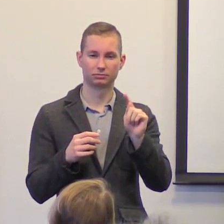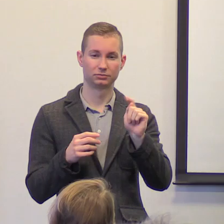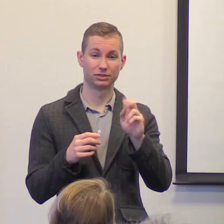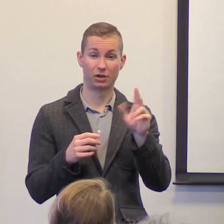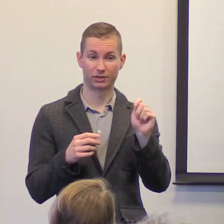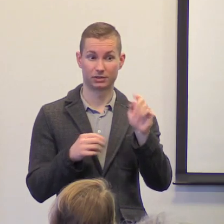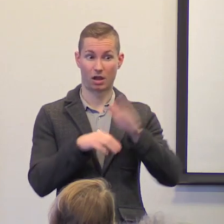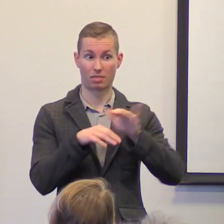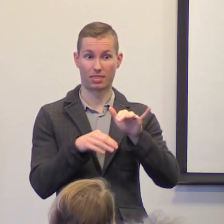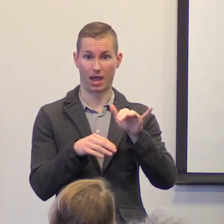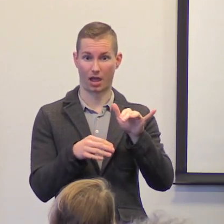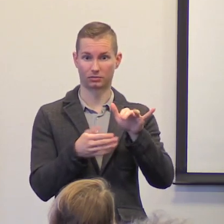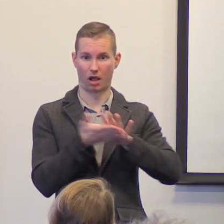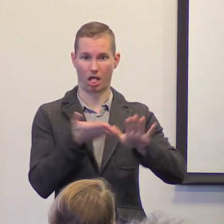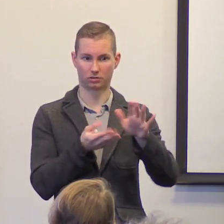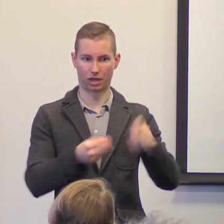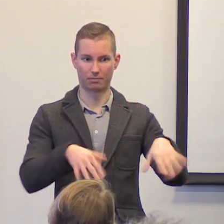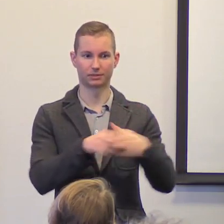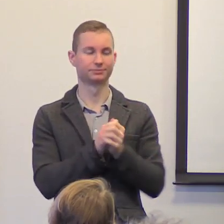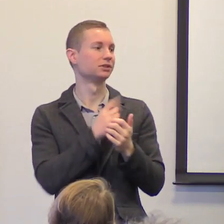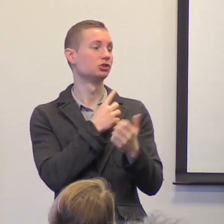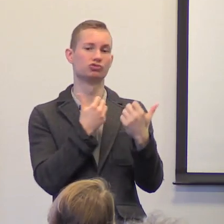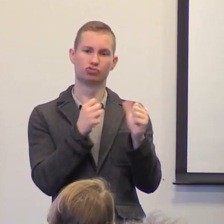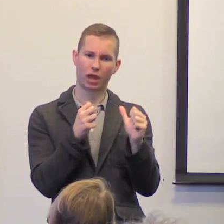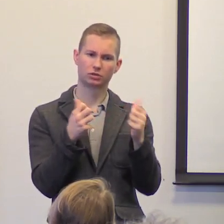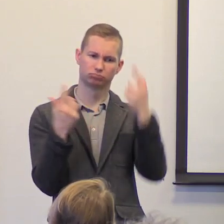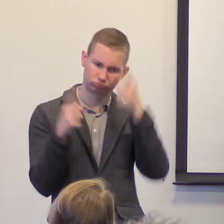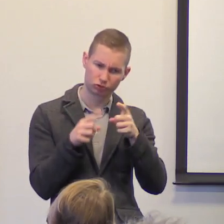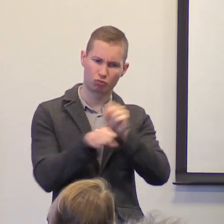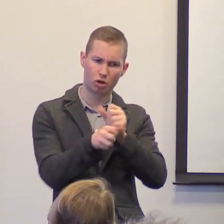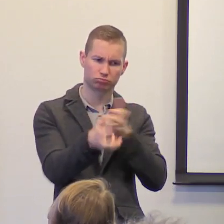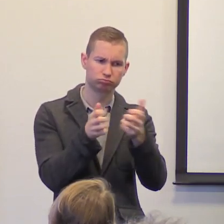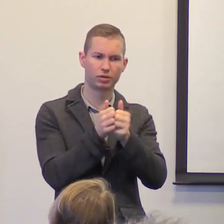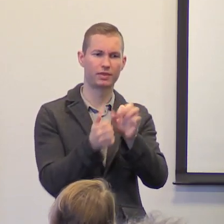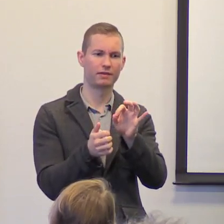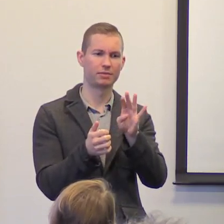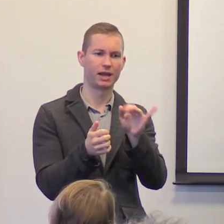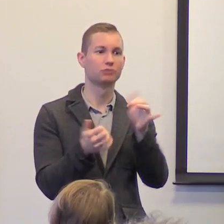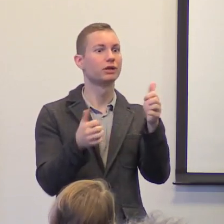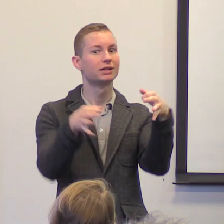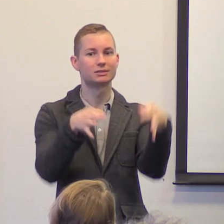Abdullah was trying very hard to cooperate with the FBI by explaining Islam to them,